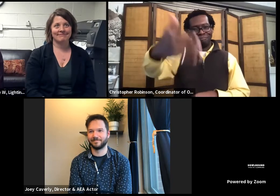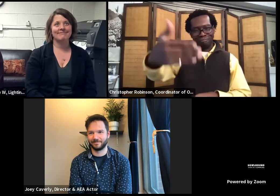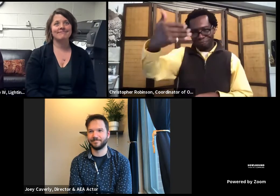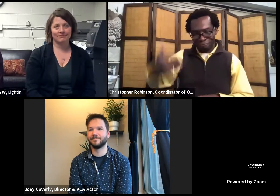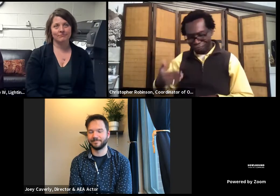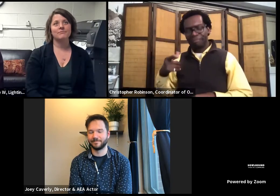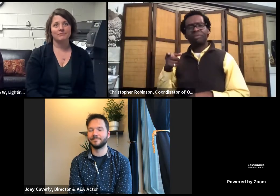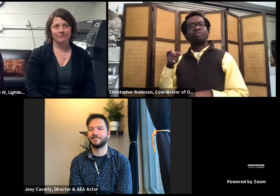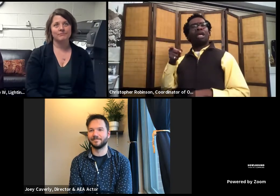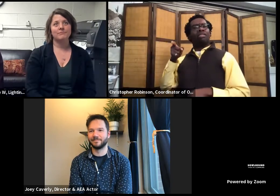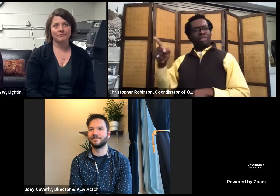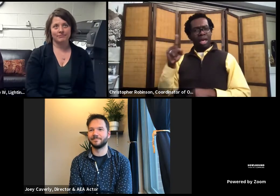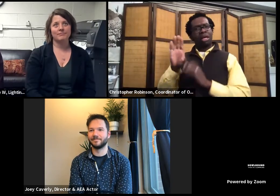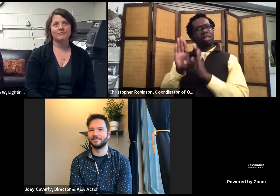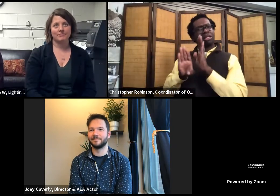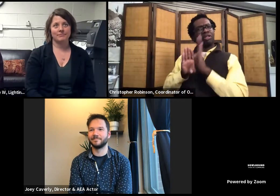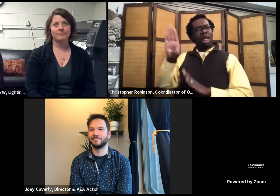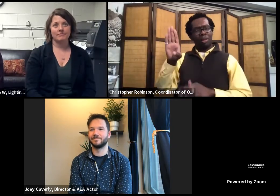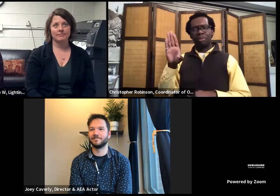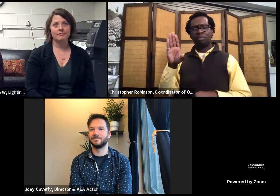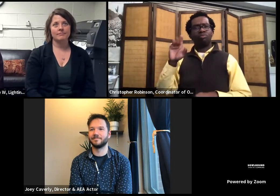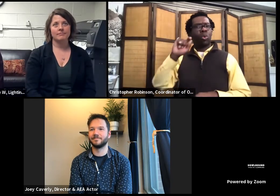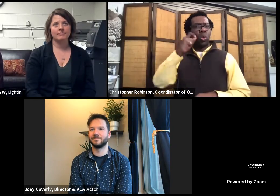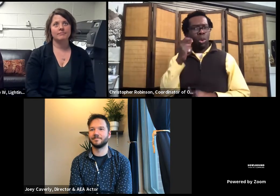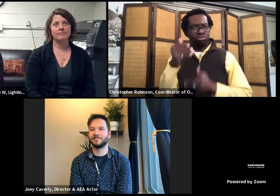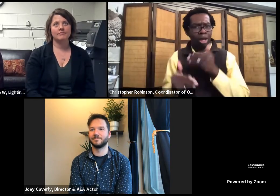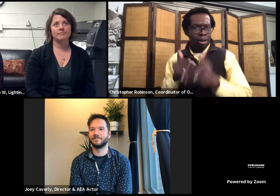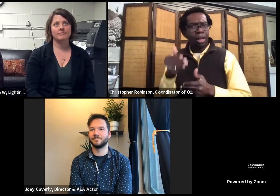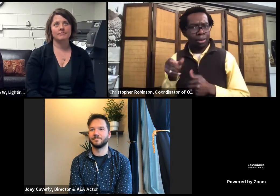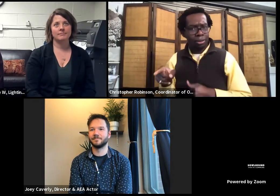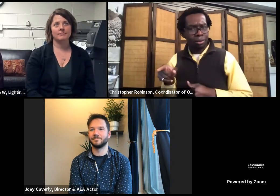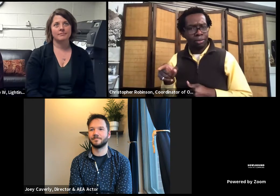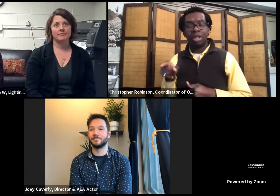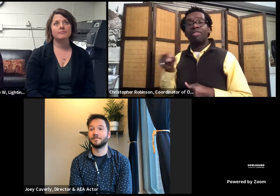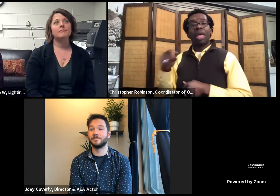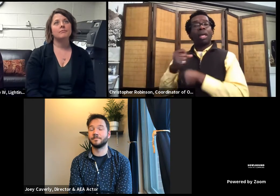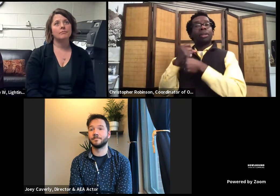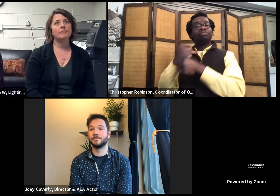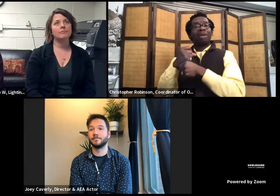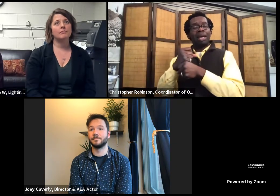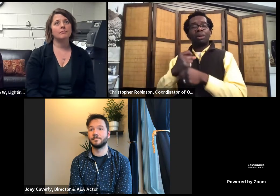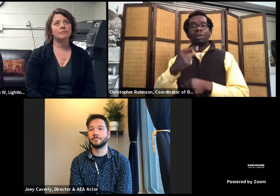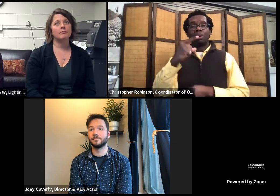and have called you again and again, but they've developed a really interesting process.